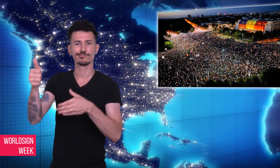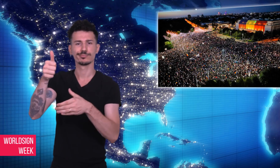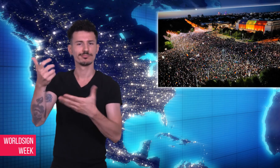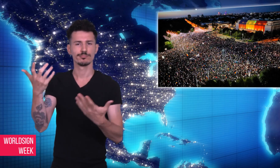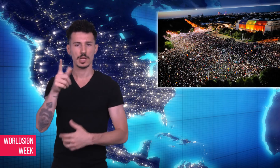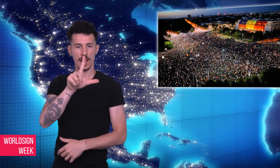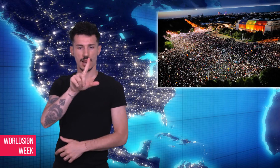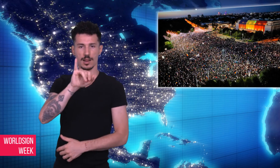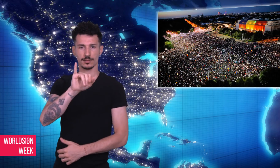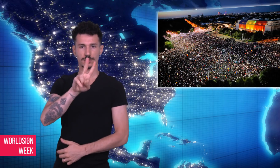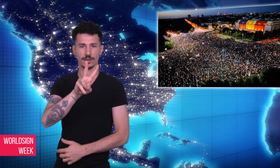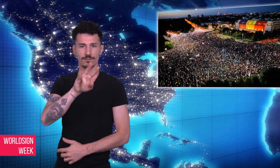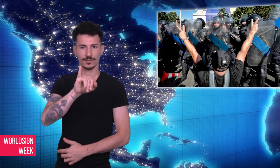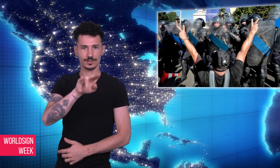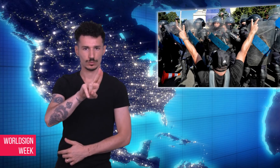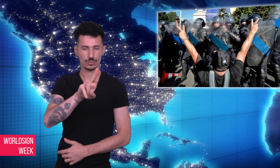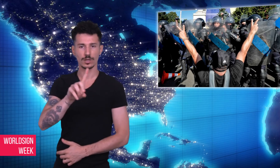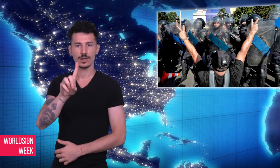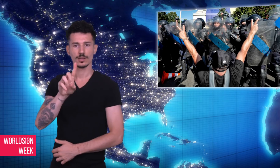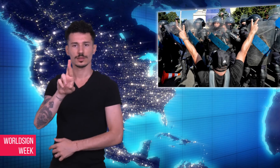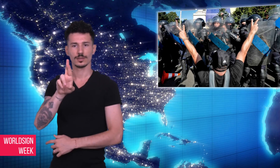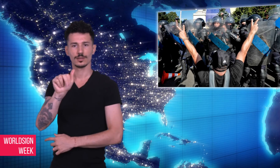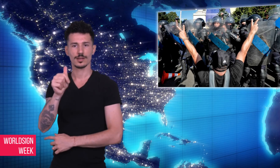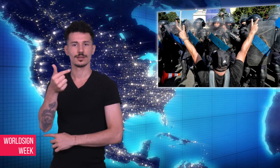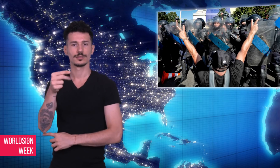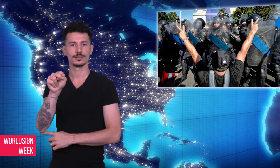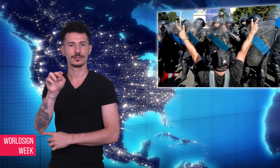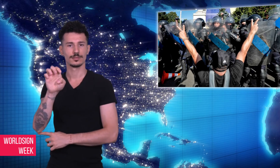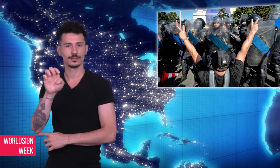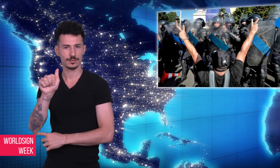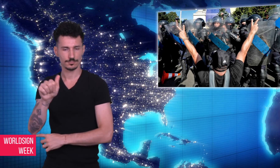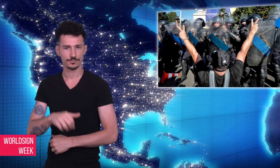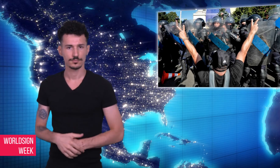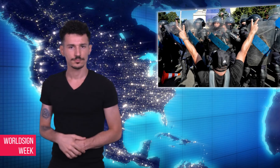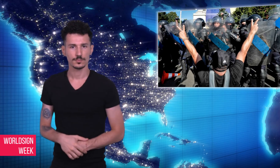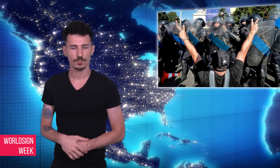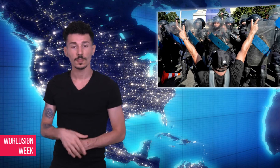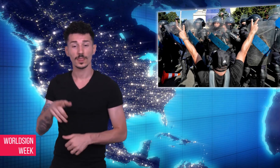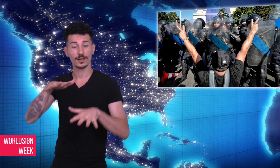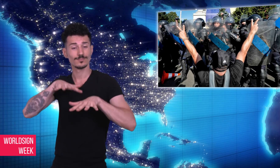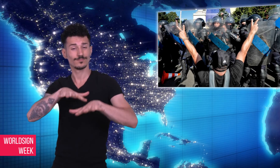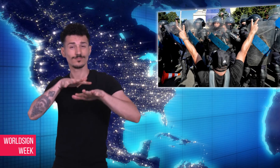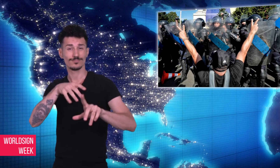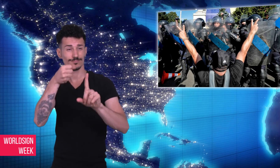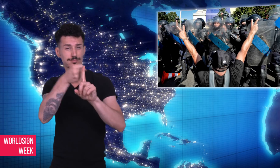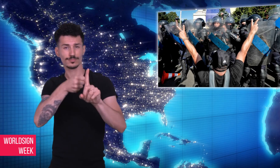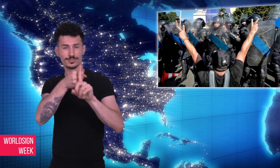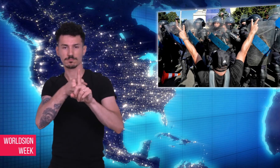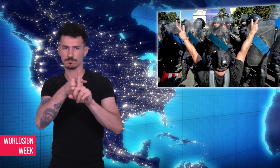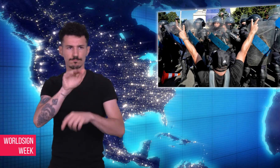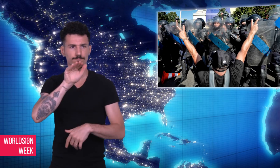government resign and call for early elections. Organized by expatriates